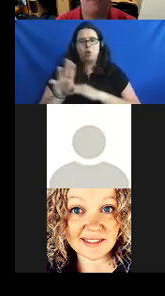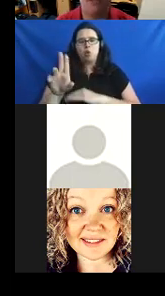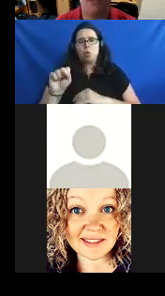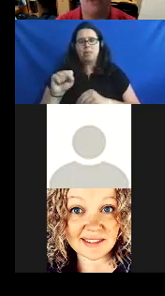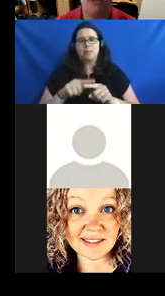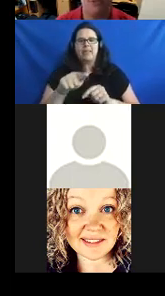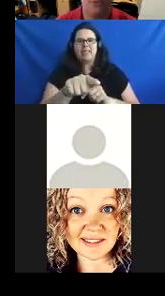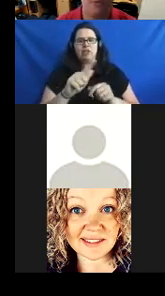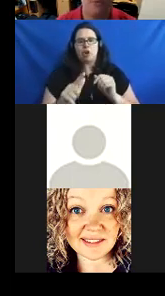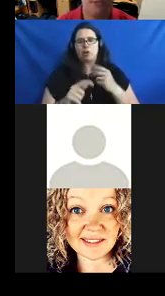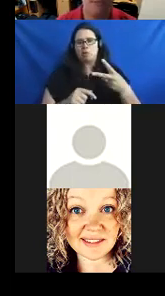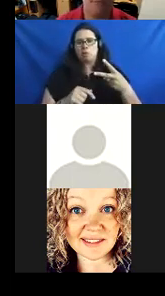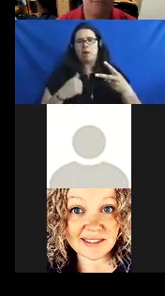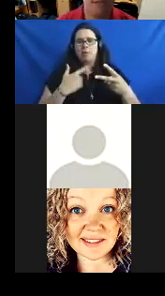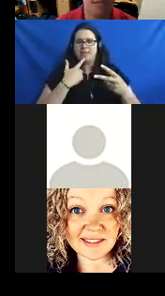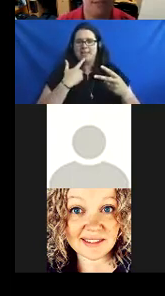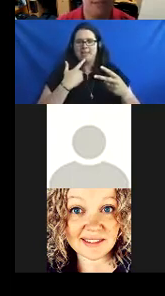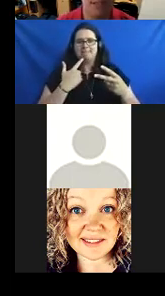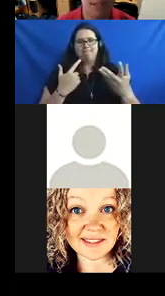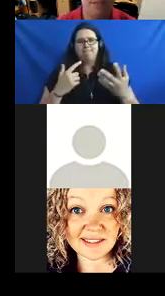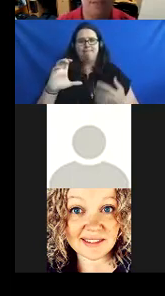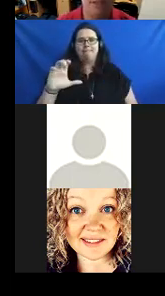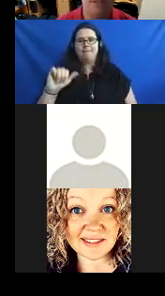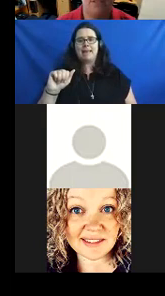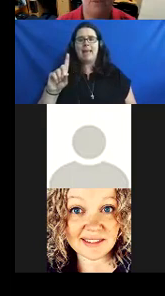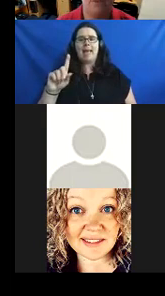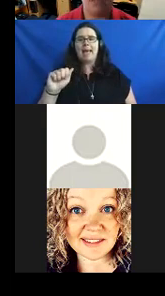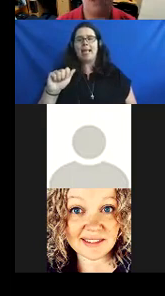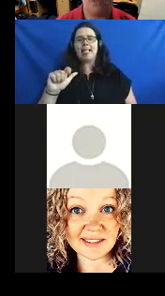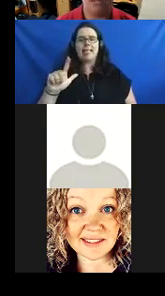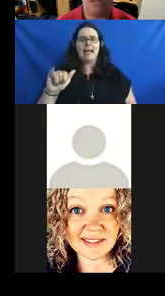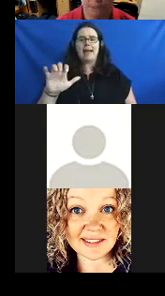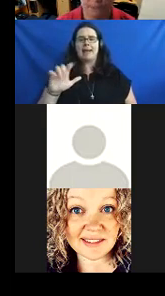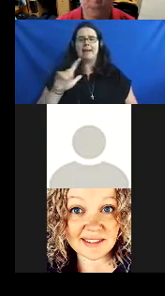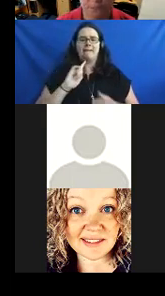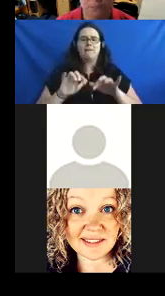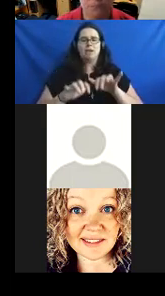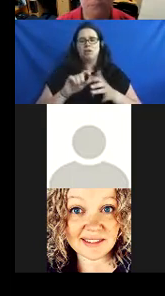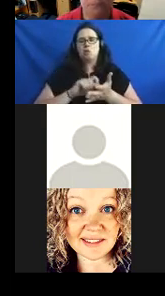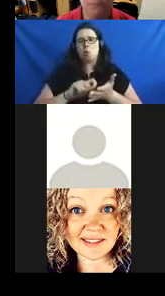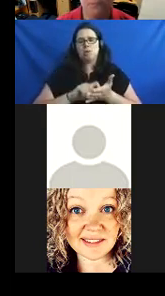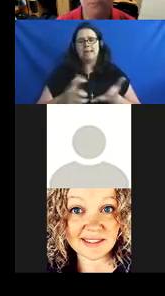THESE ARE THE TWO CADILLACS OF NOTE TAKING.